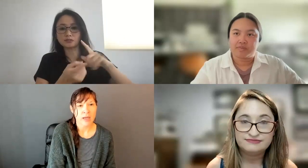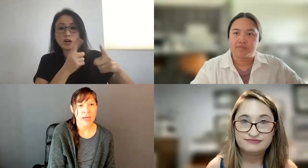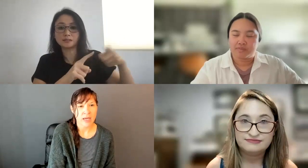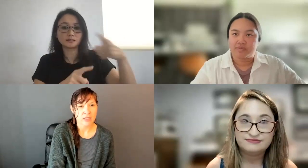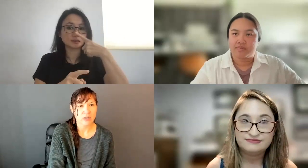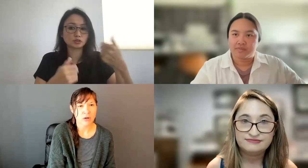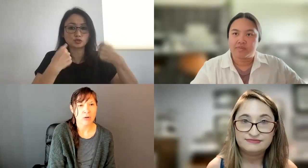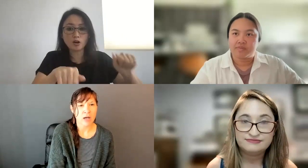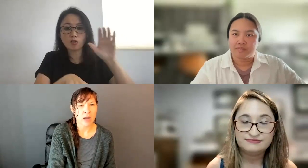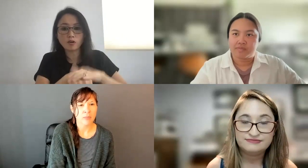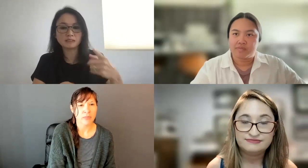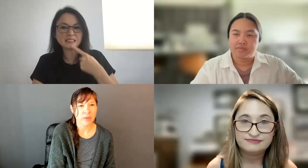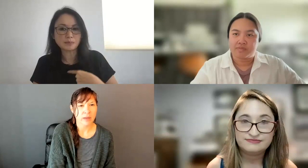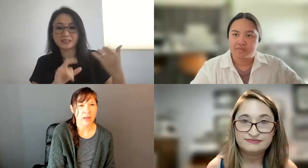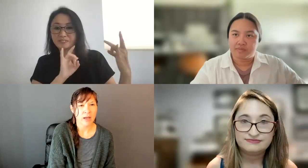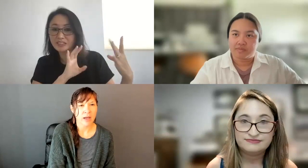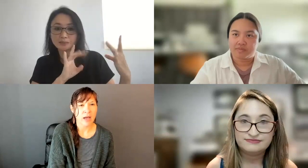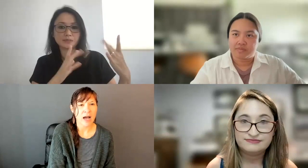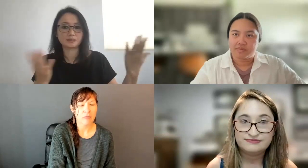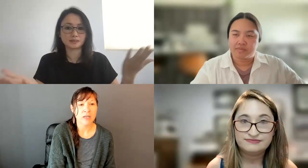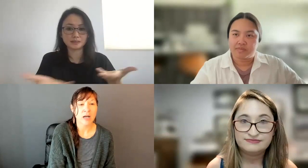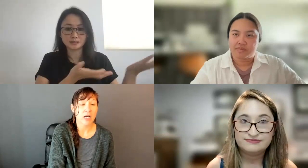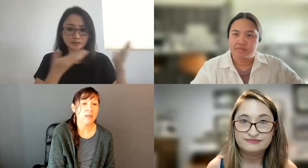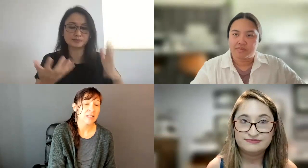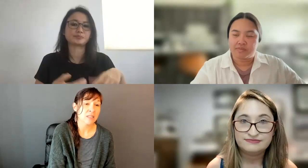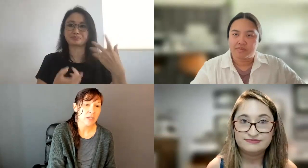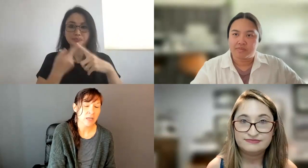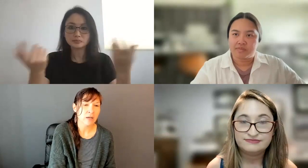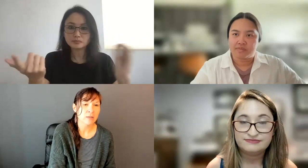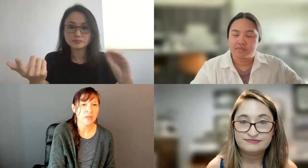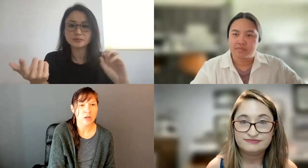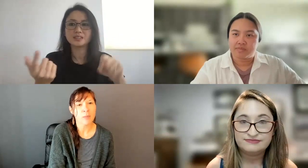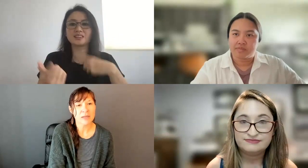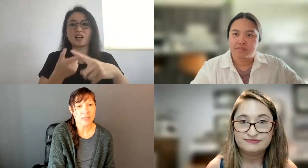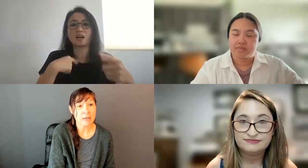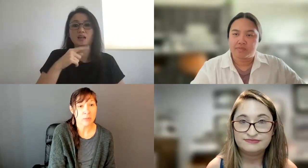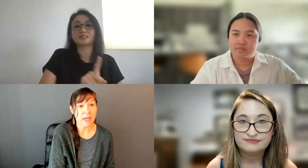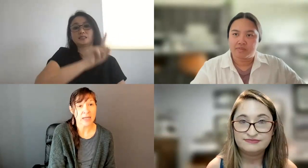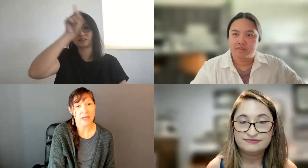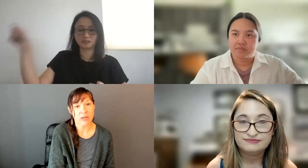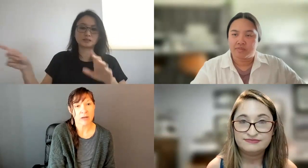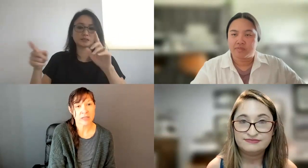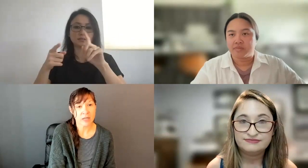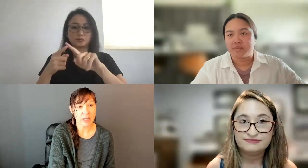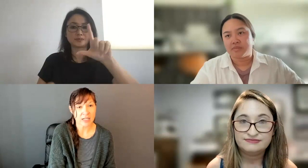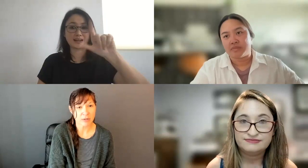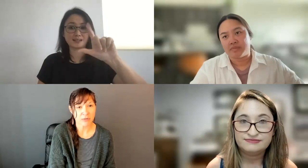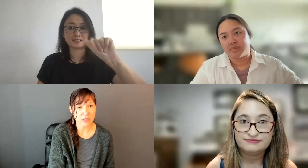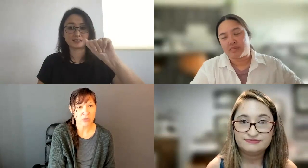and ask them to try them on, give me any feedback they might have on them. But since they were all closed, I then looked into LA.